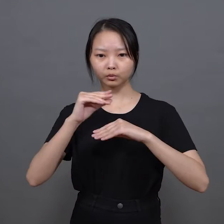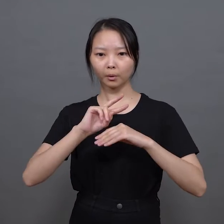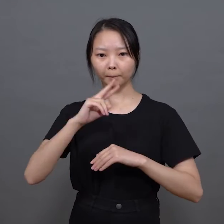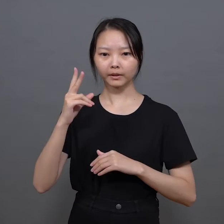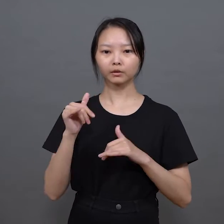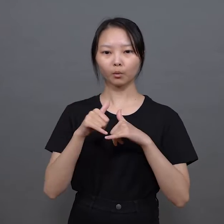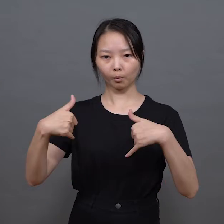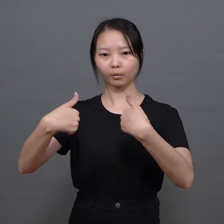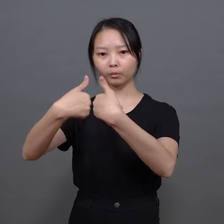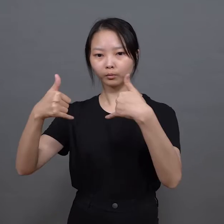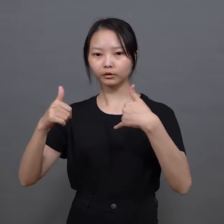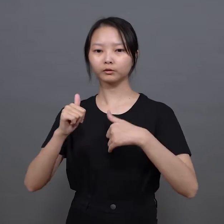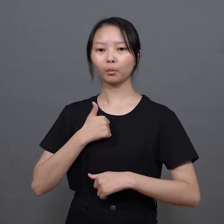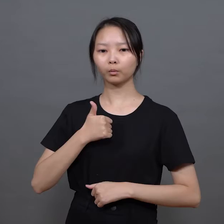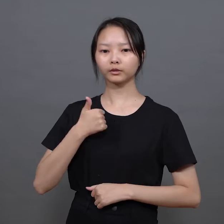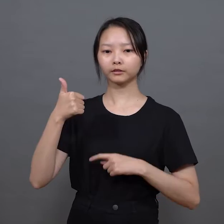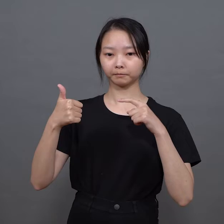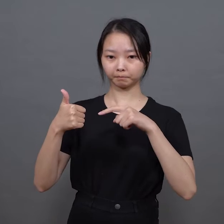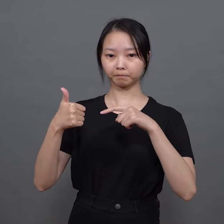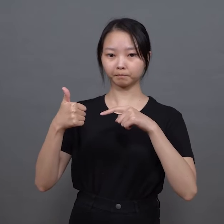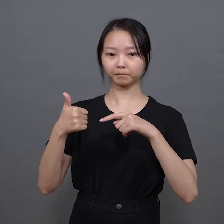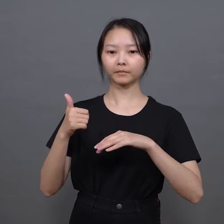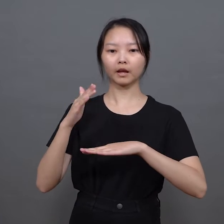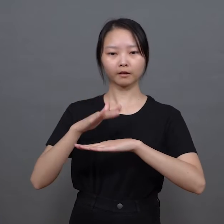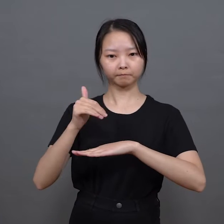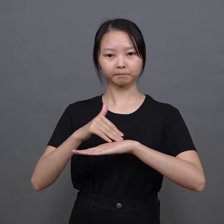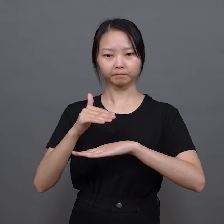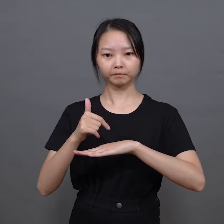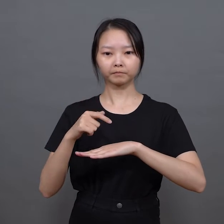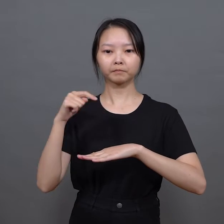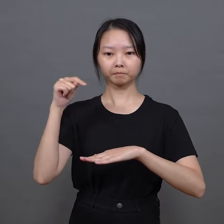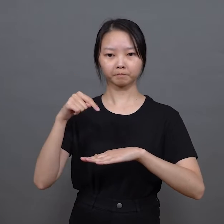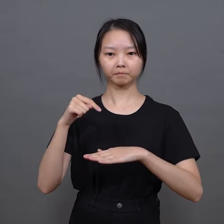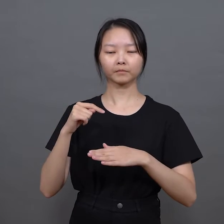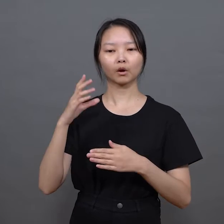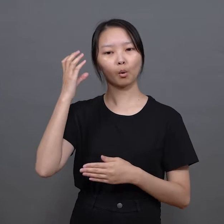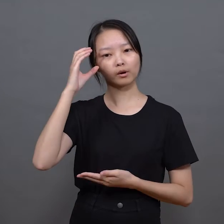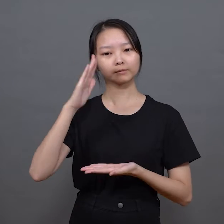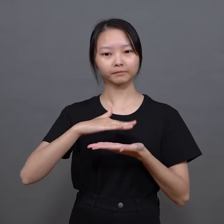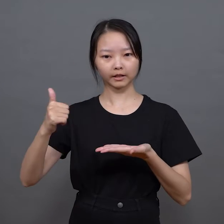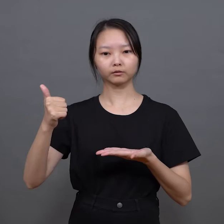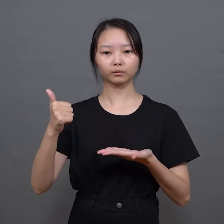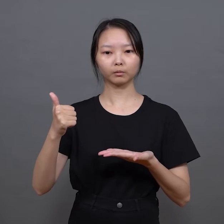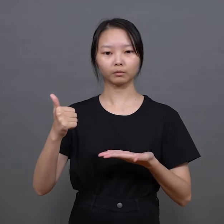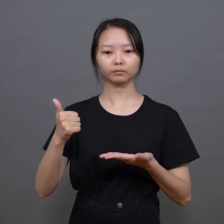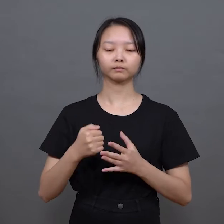a kind of a guru to the parliament